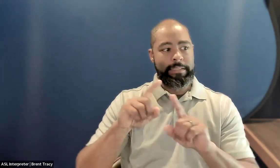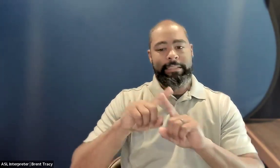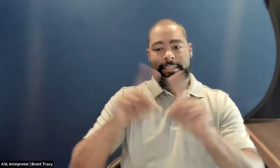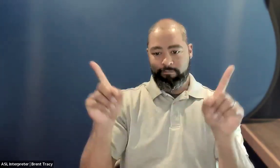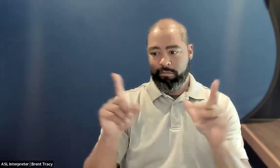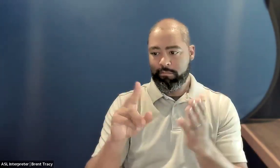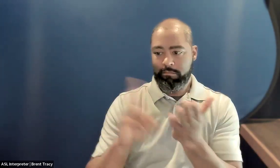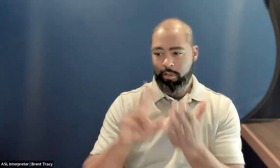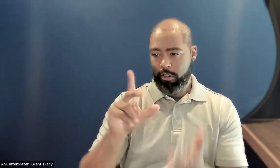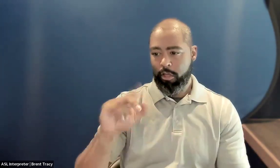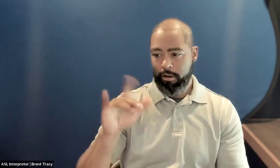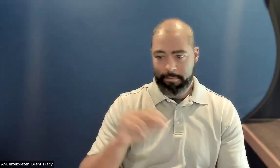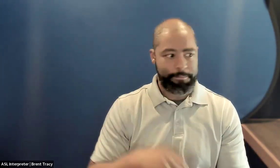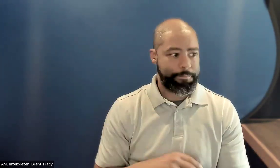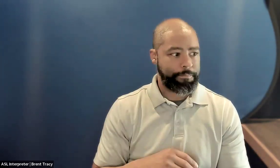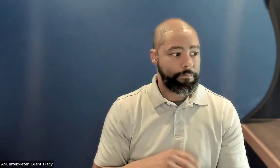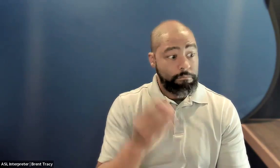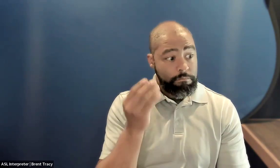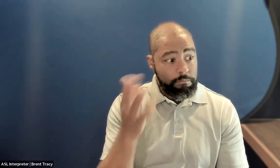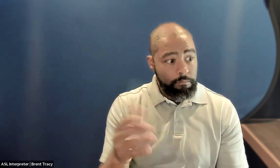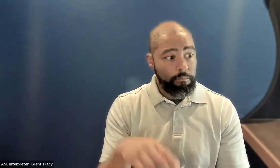dot MA dot US e-mail addresses.